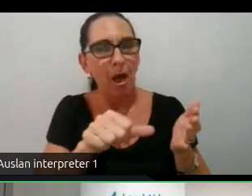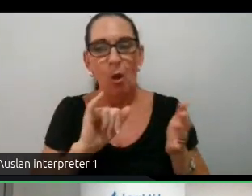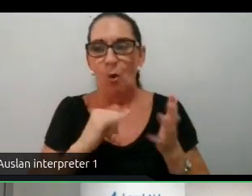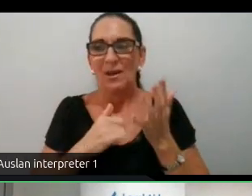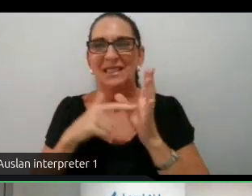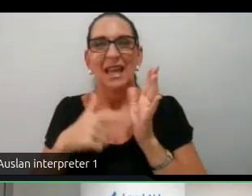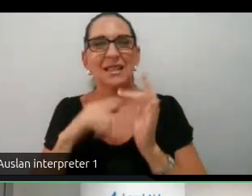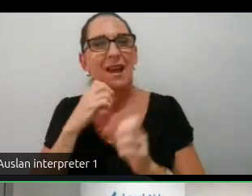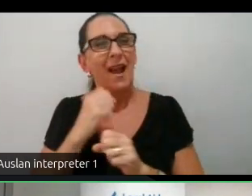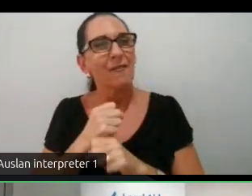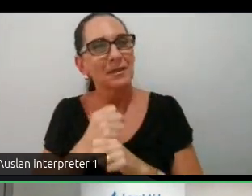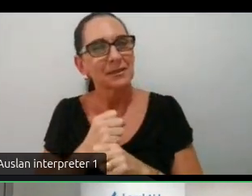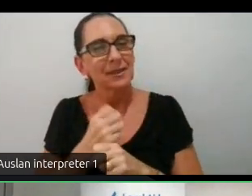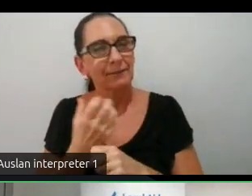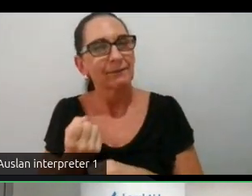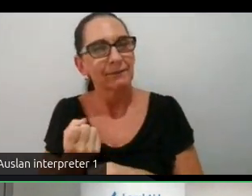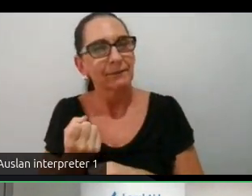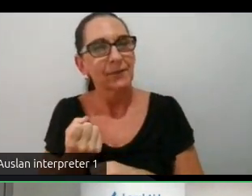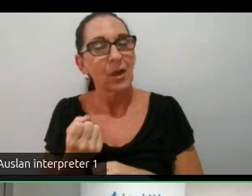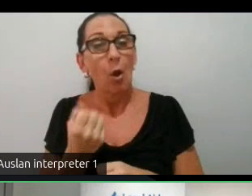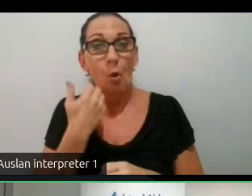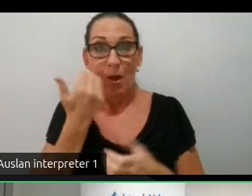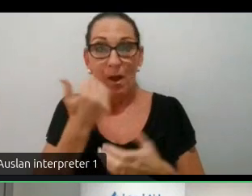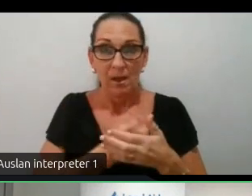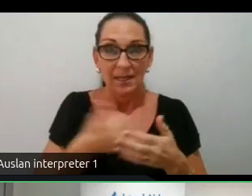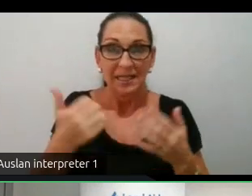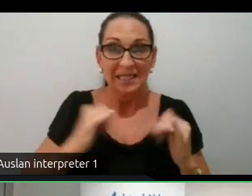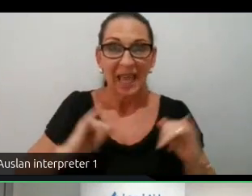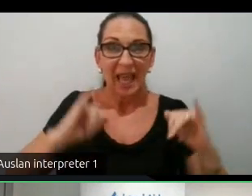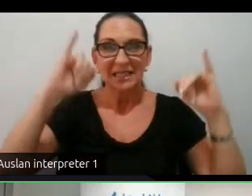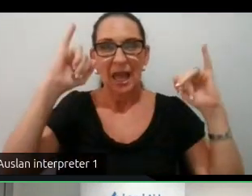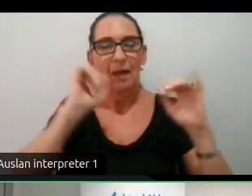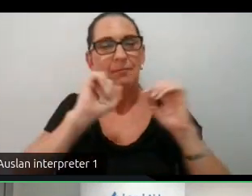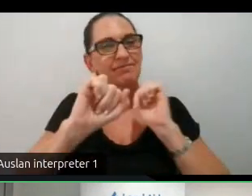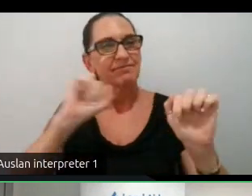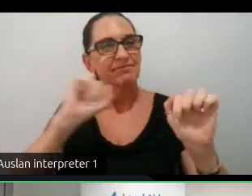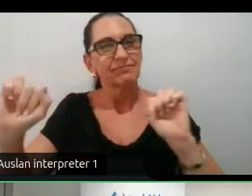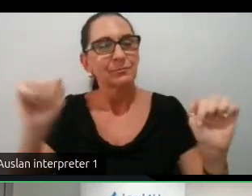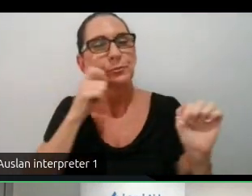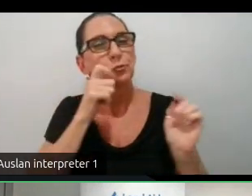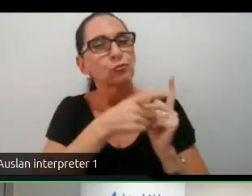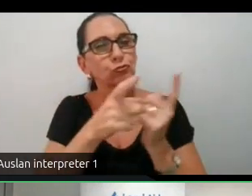Some state government grants but every disaster or significant event sort of has its own flavour